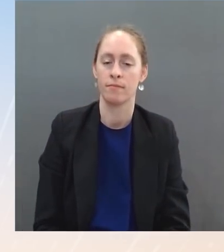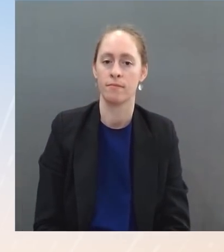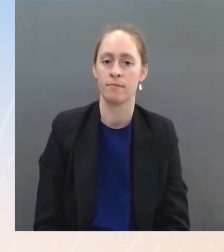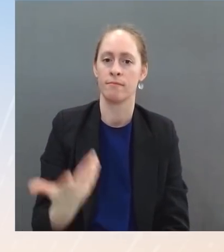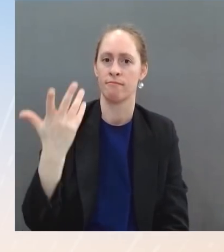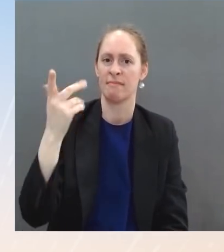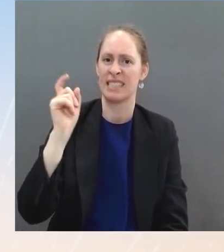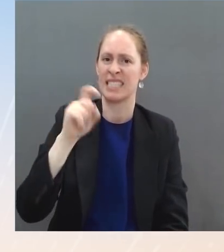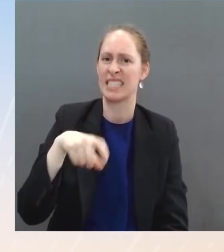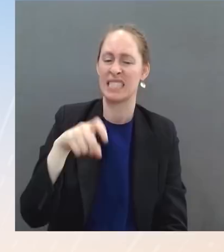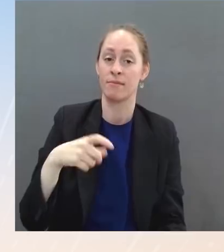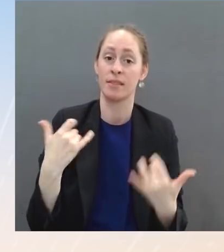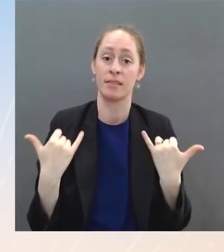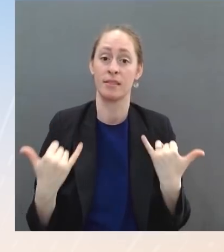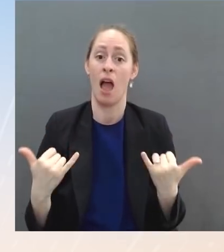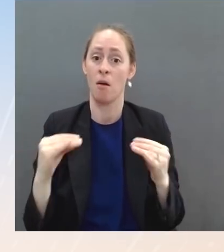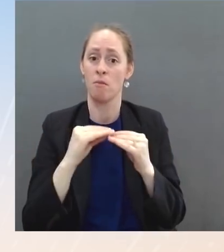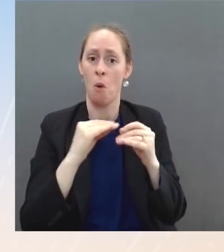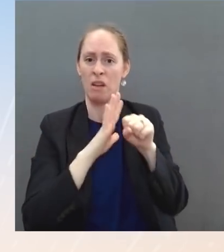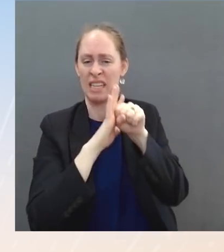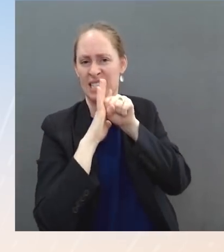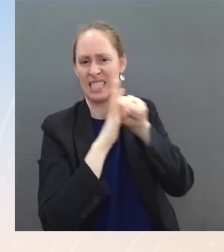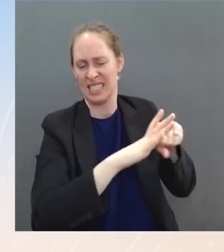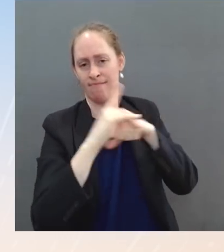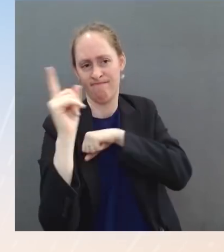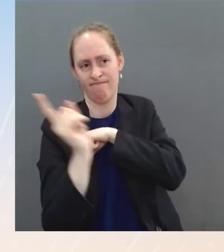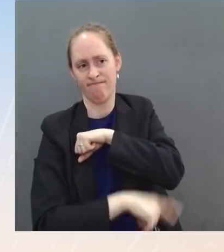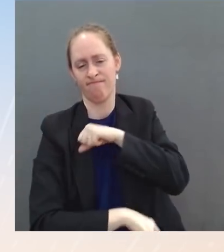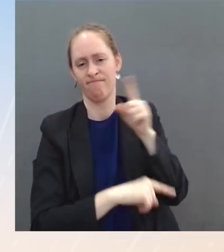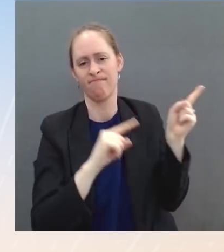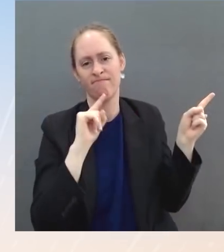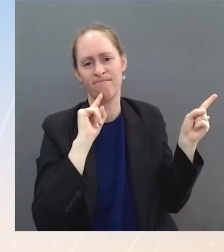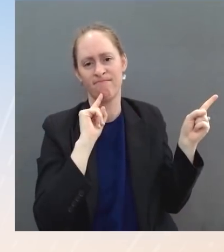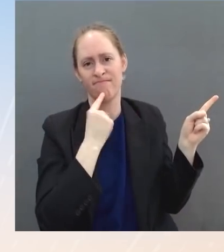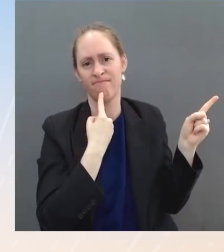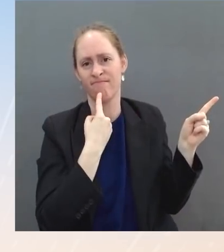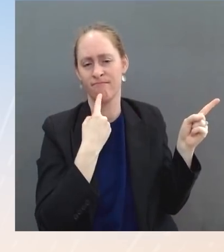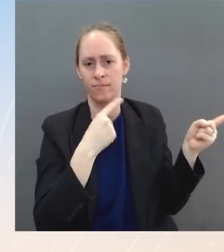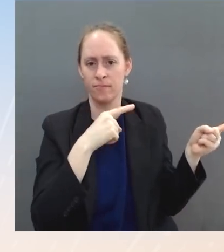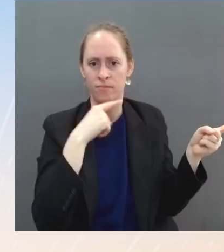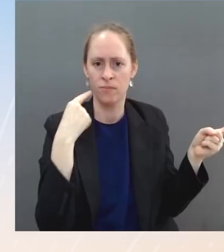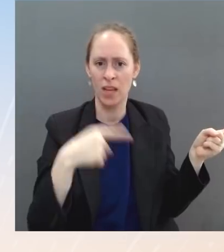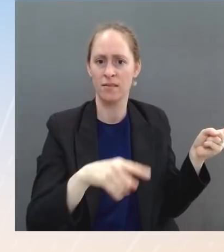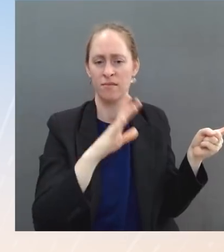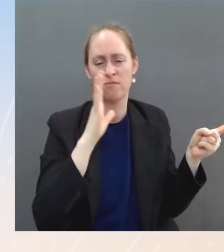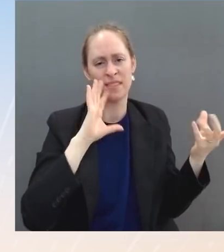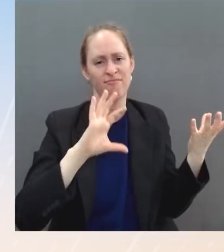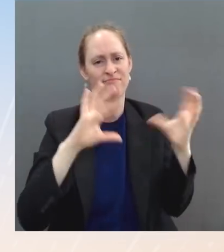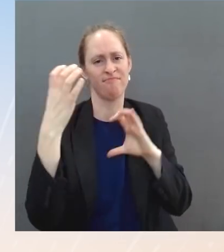we have implemented on the Russian economy, but it also includes going after people